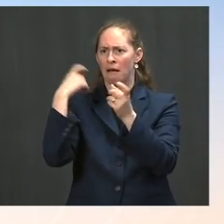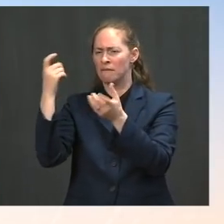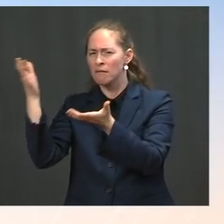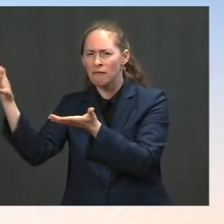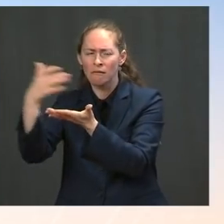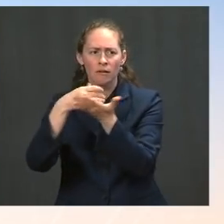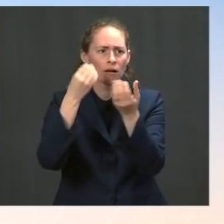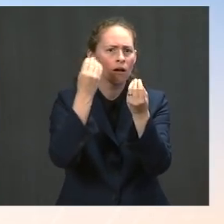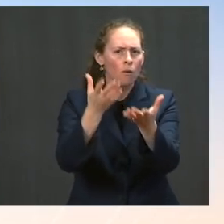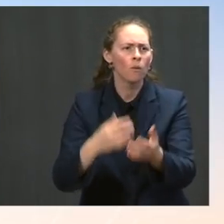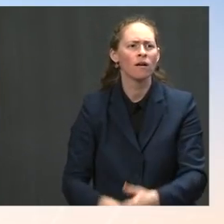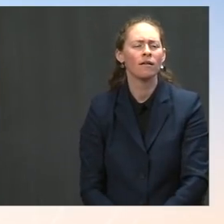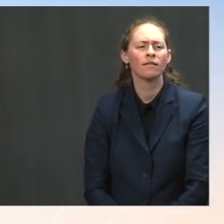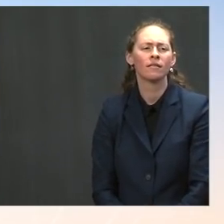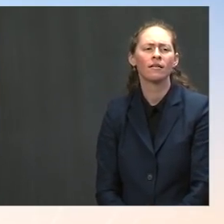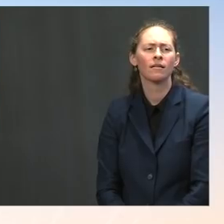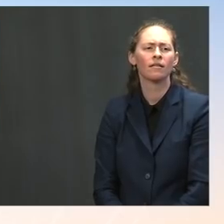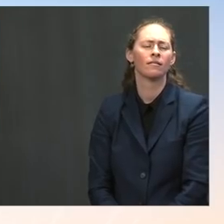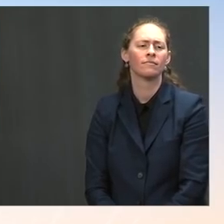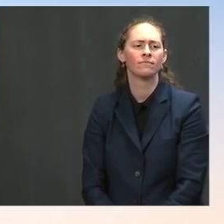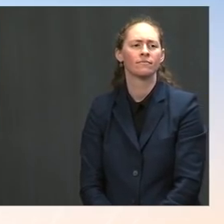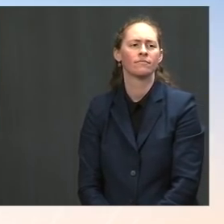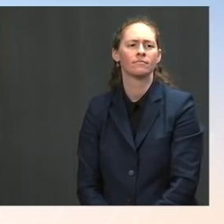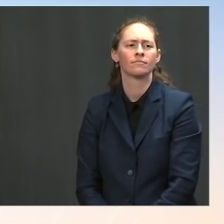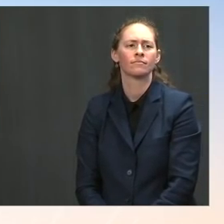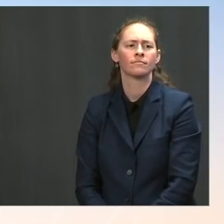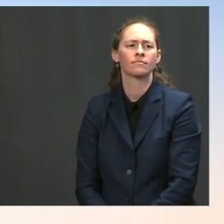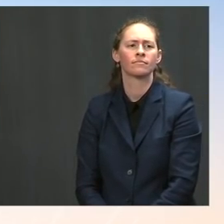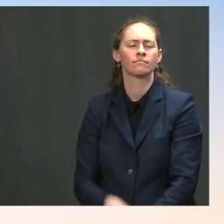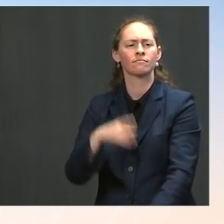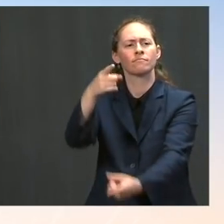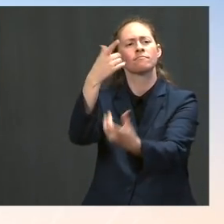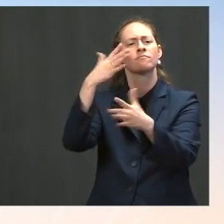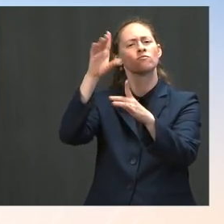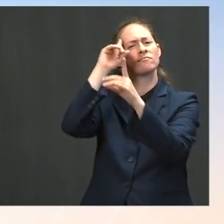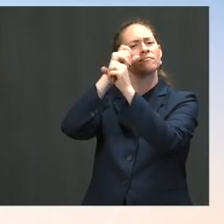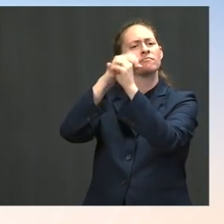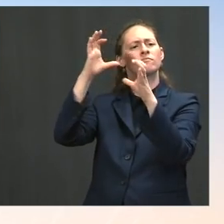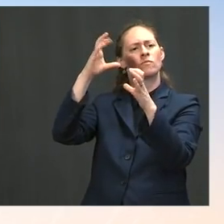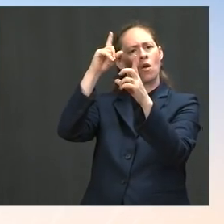and assessments for a whole range of things on your agenda. Since it is at the six-month point,